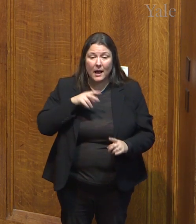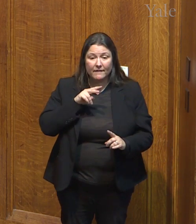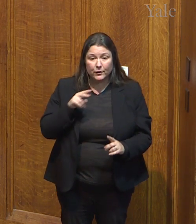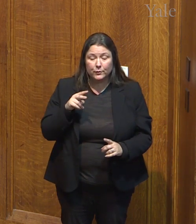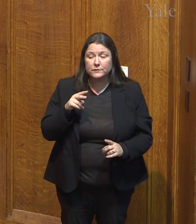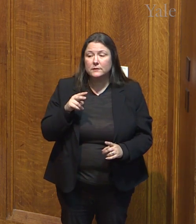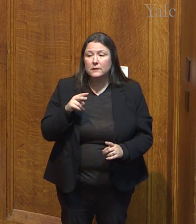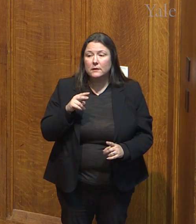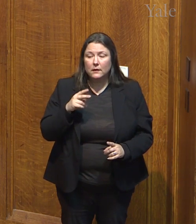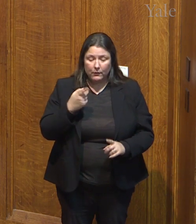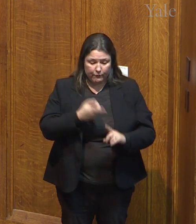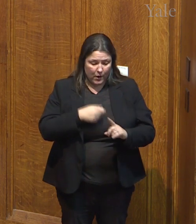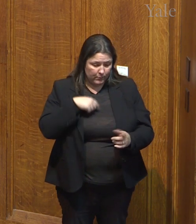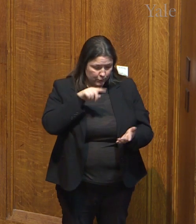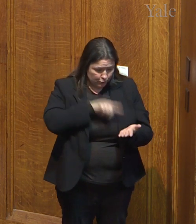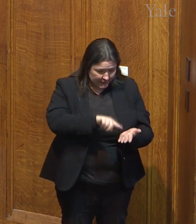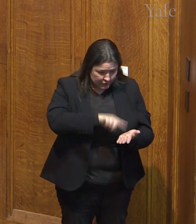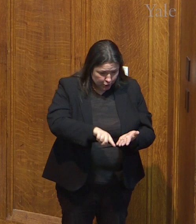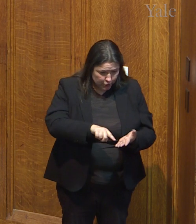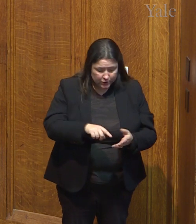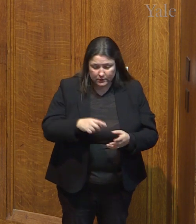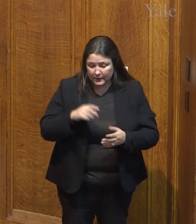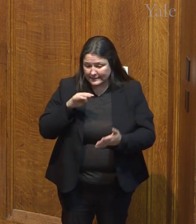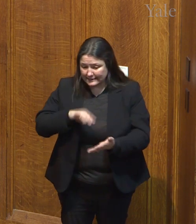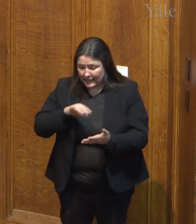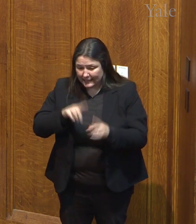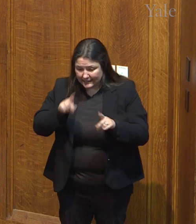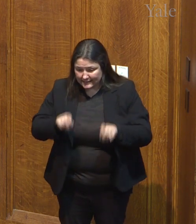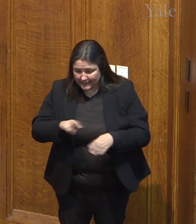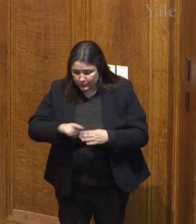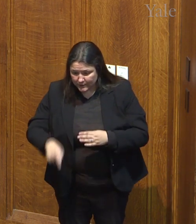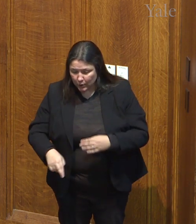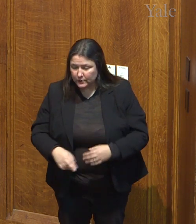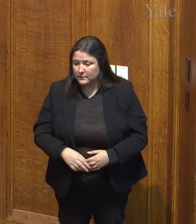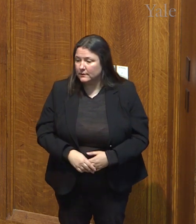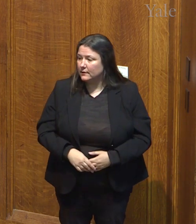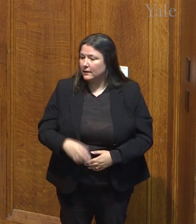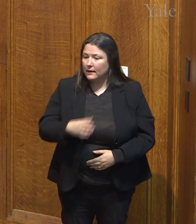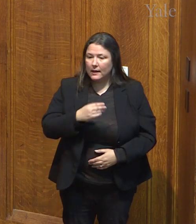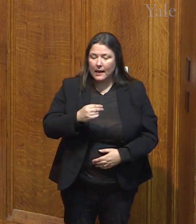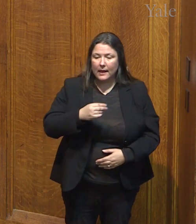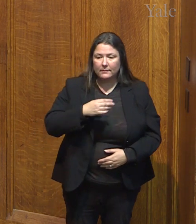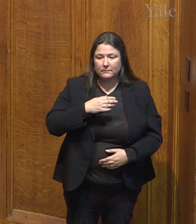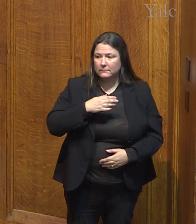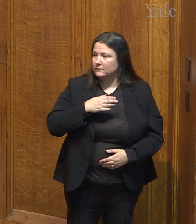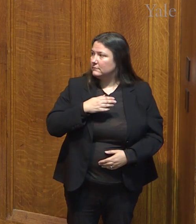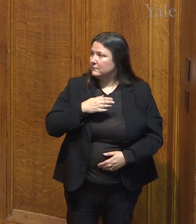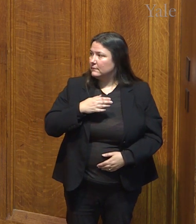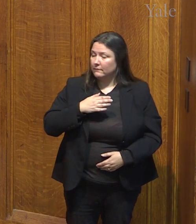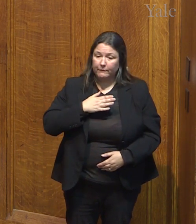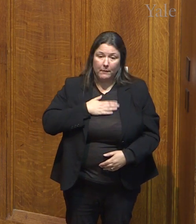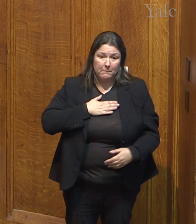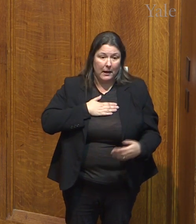by careful study of published test results, and naturally enough, by my intimate acquaintance with the history.